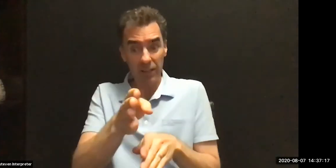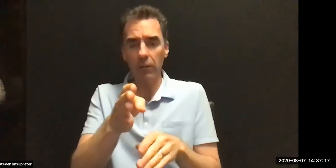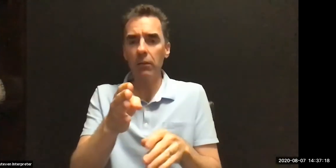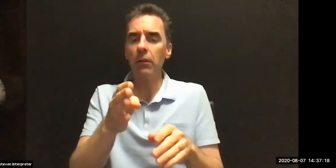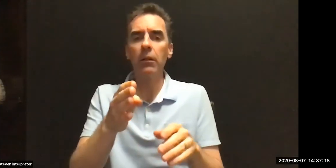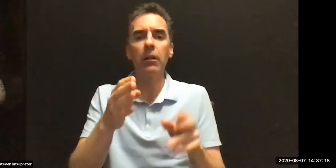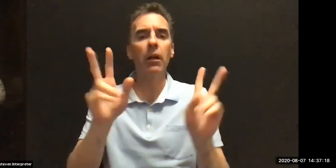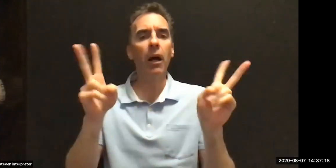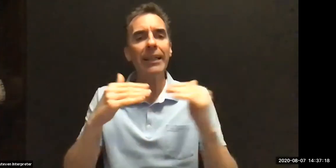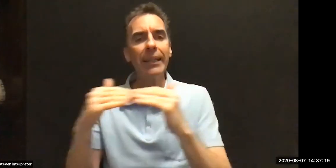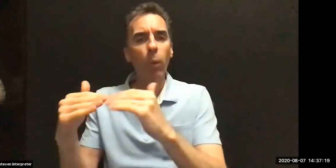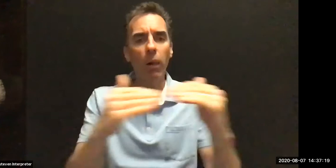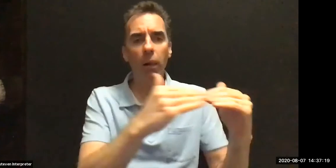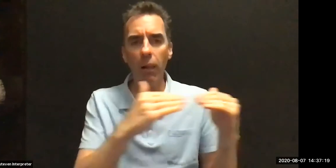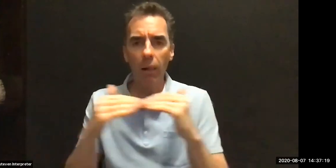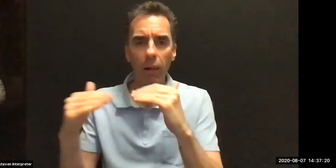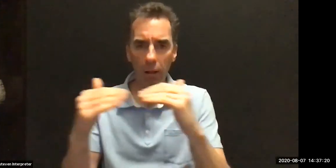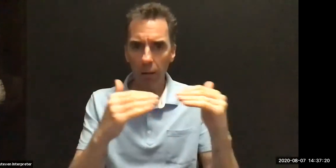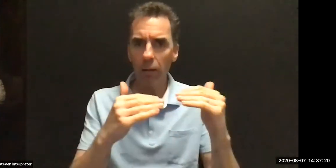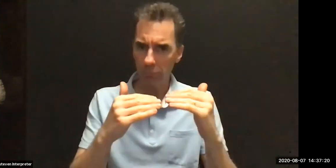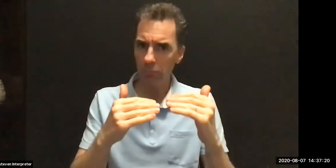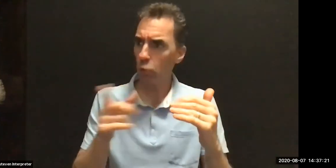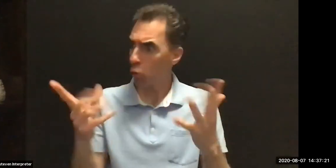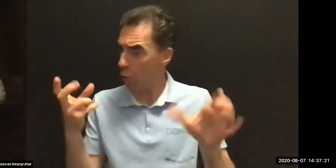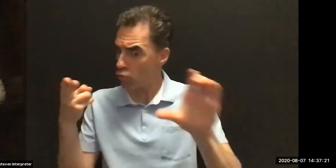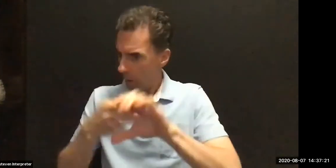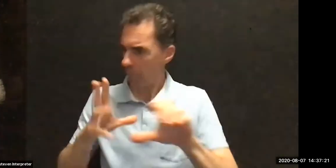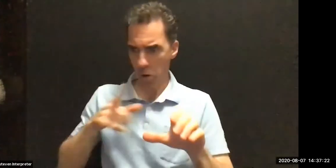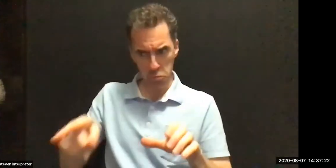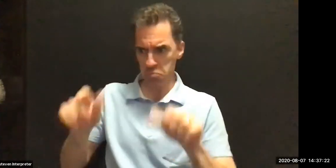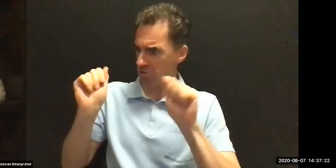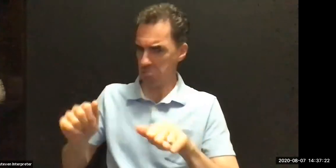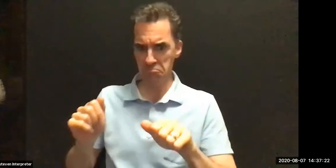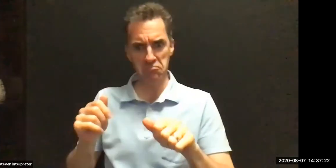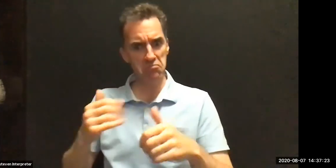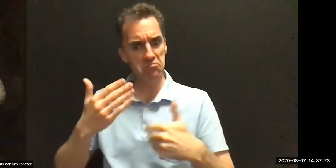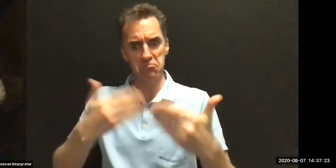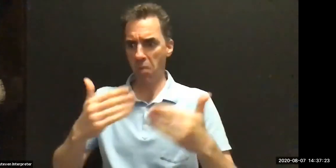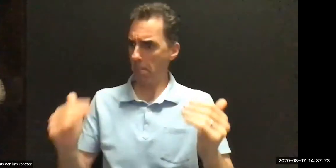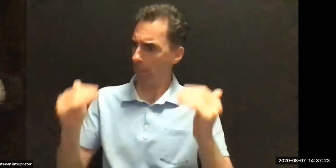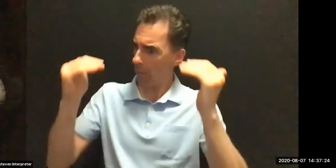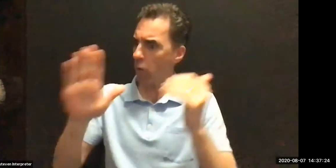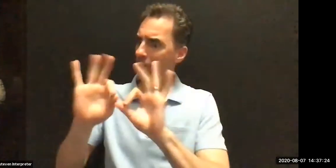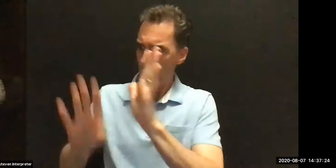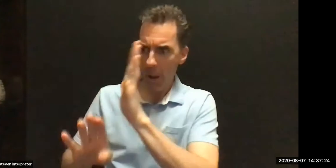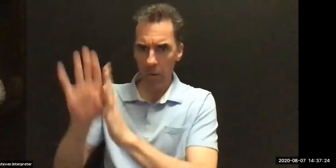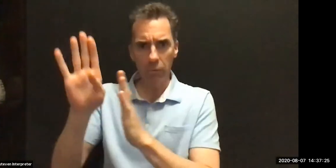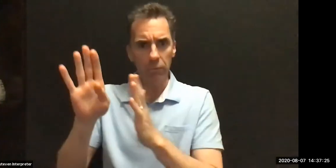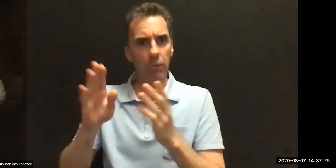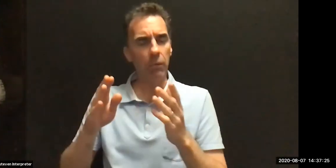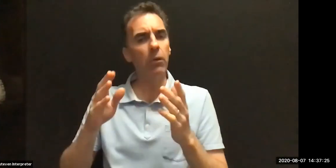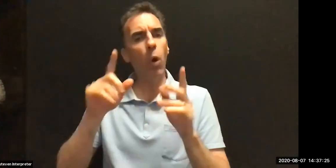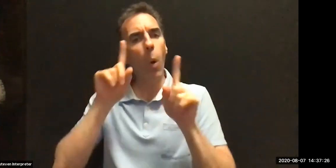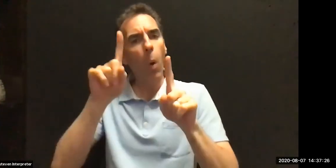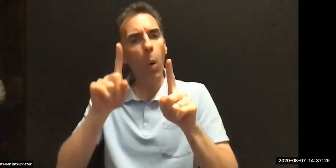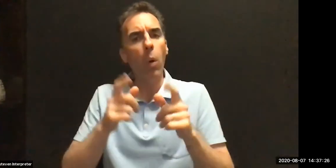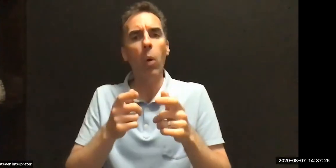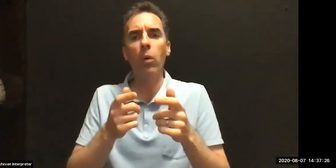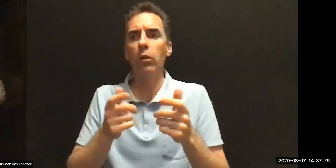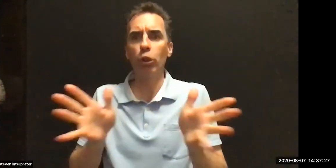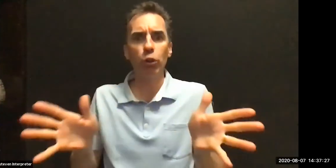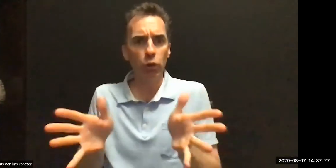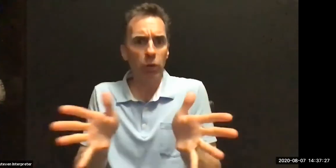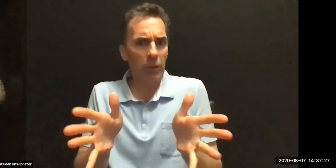Channelle Charest: To really elevate themselves and their families and just their own abilities and who haven't been given those opportunities. And so that was kind of the impetus of bitwise that started with geek ys Academy